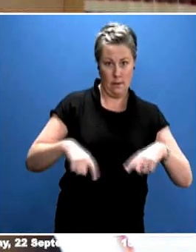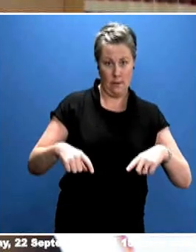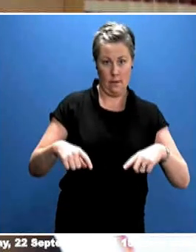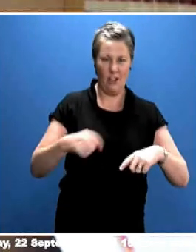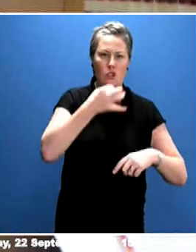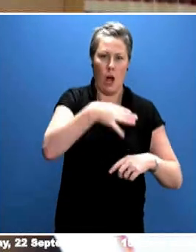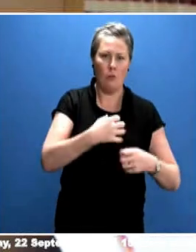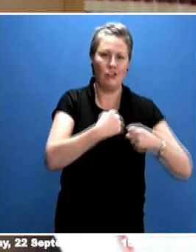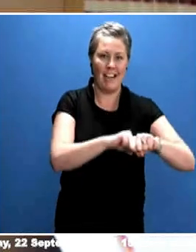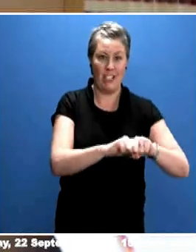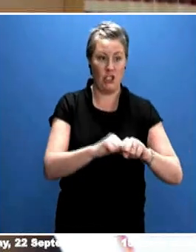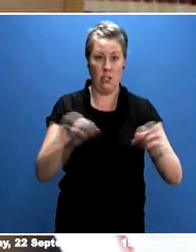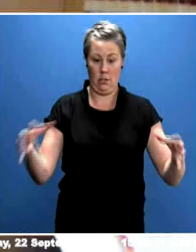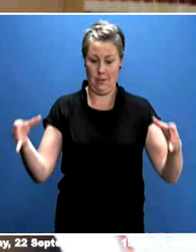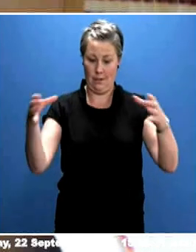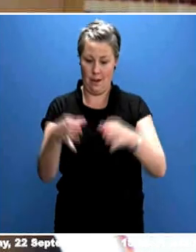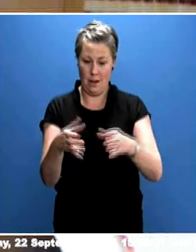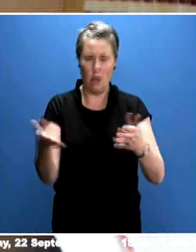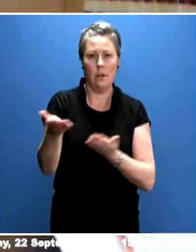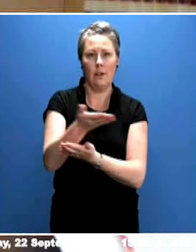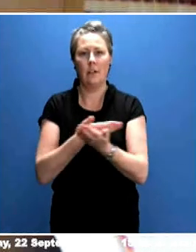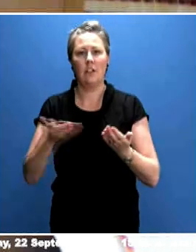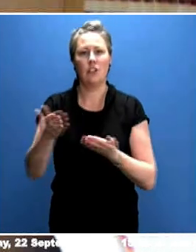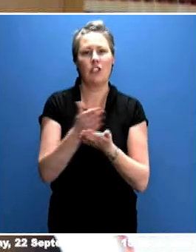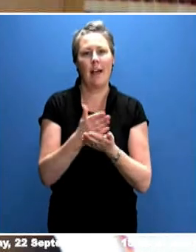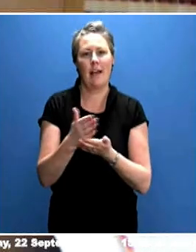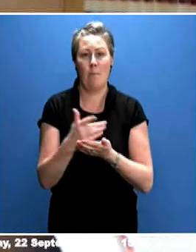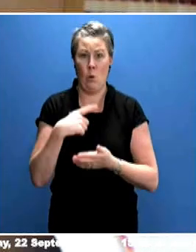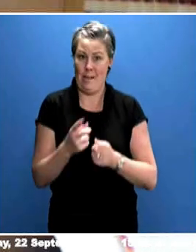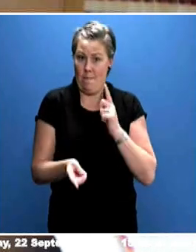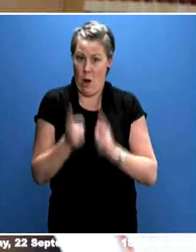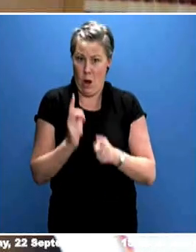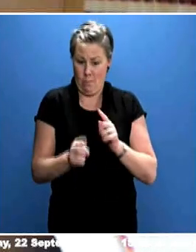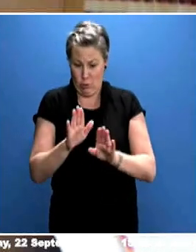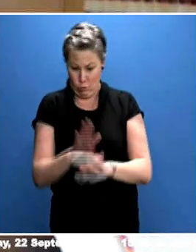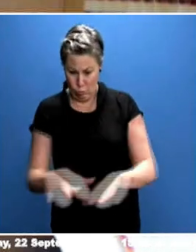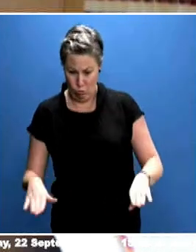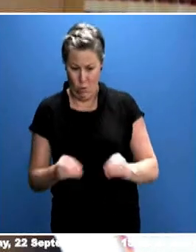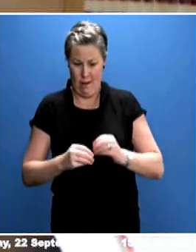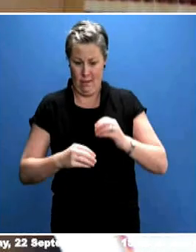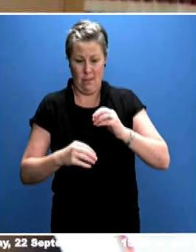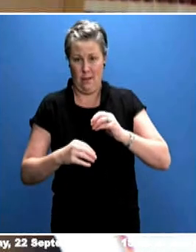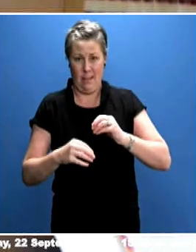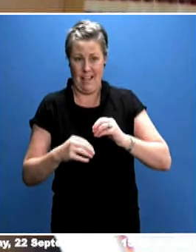We've had some instances where we've got very complex children with disability as well as care and protection needs